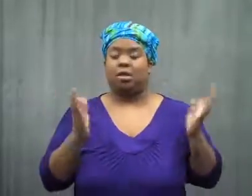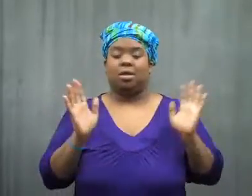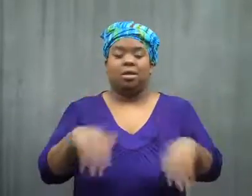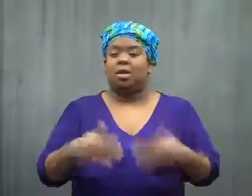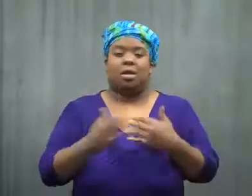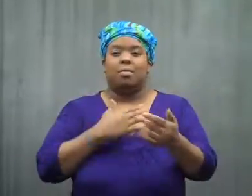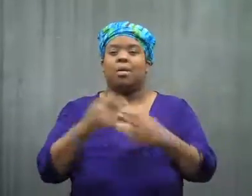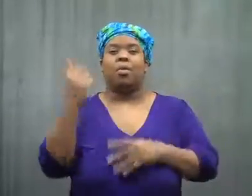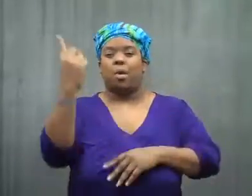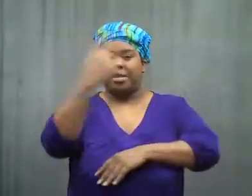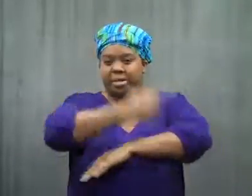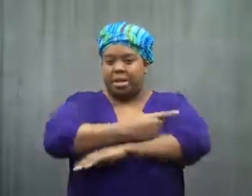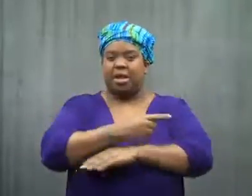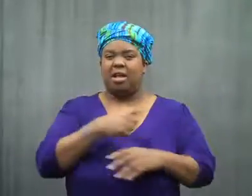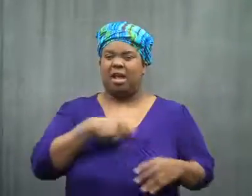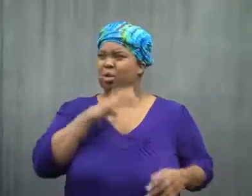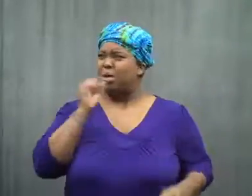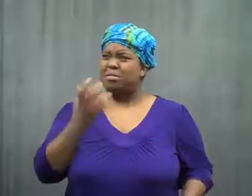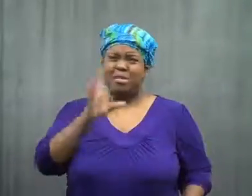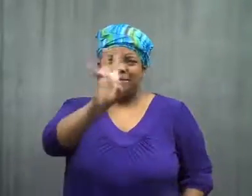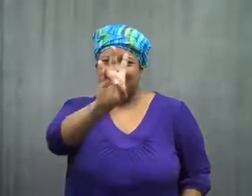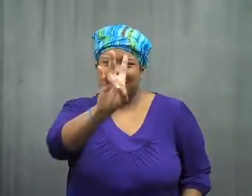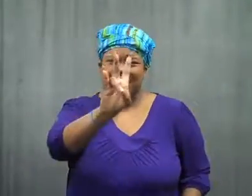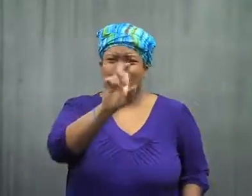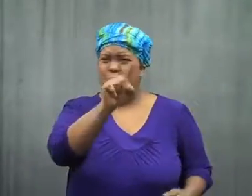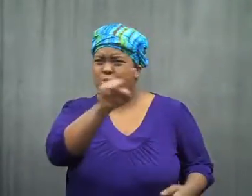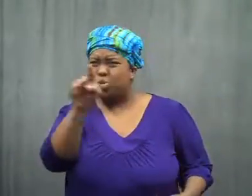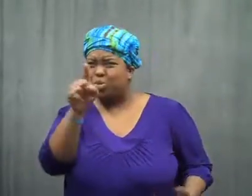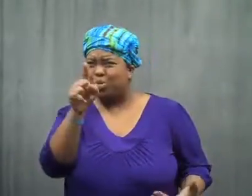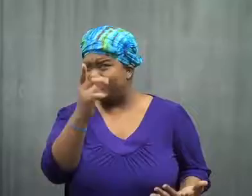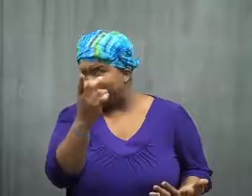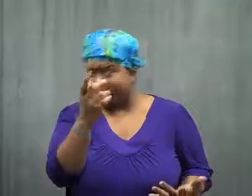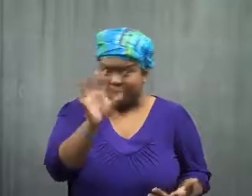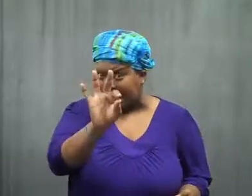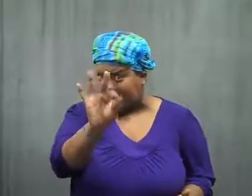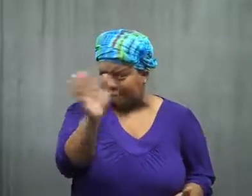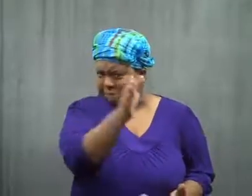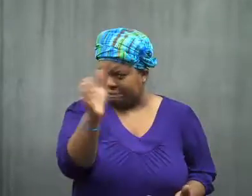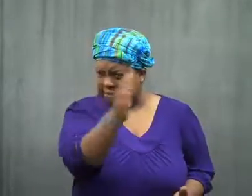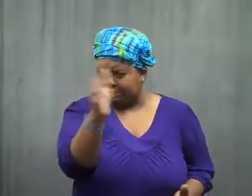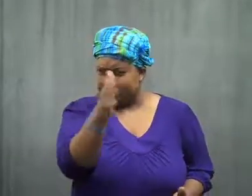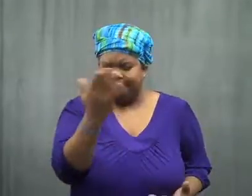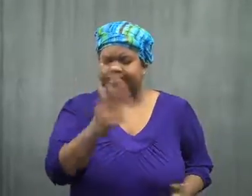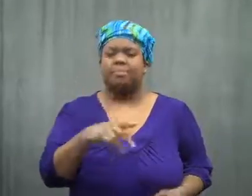Anyway, one day, I was between 7 and 9 years old.